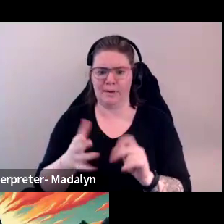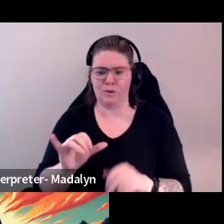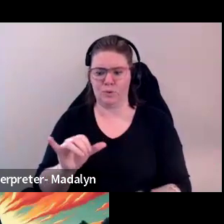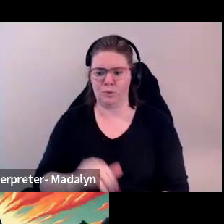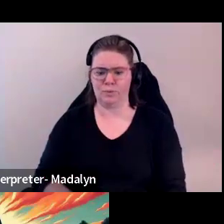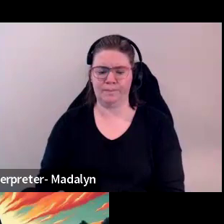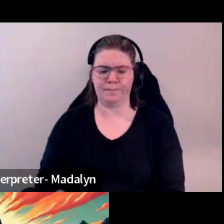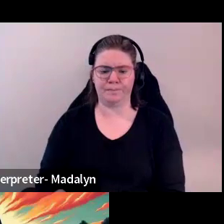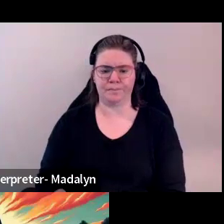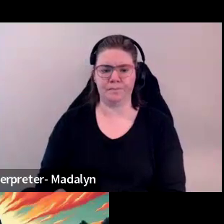Tom Olin: But